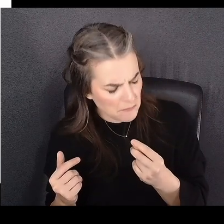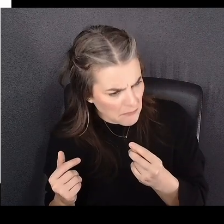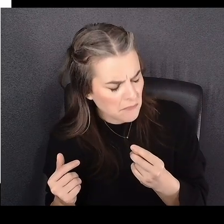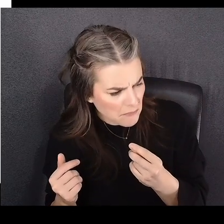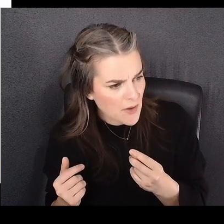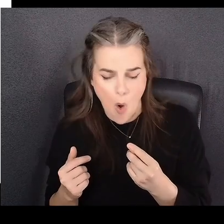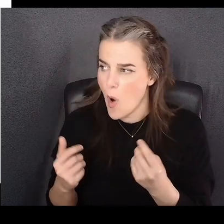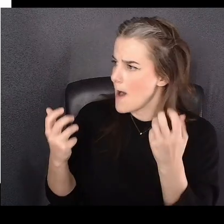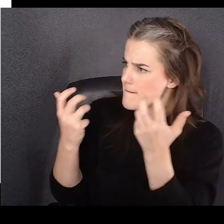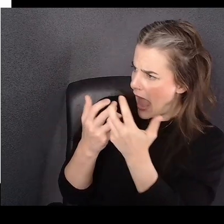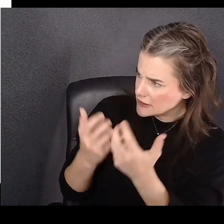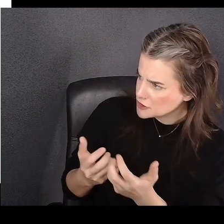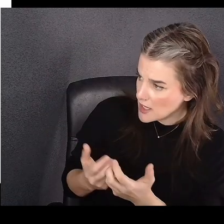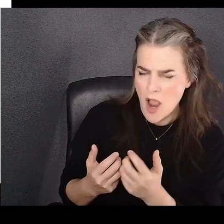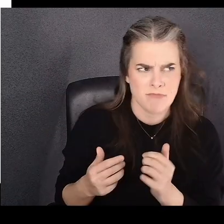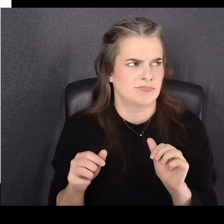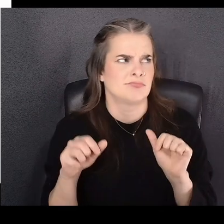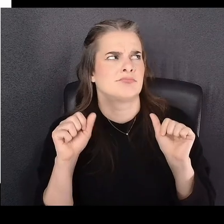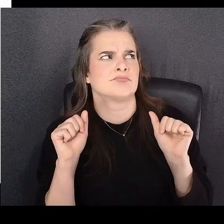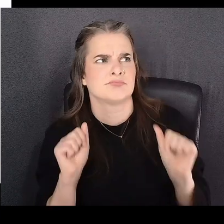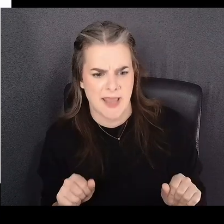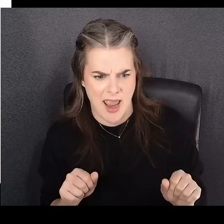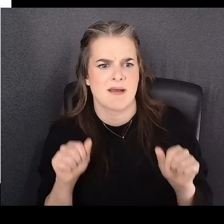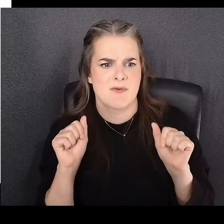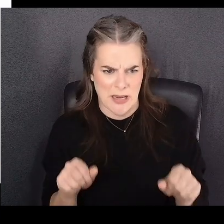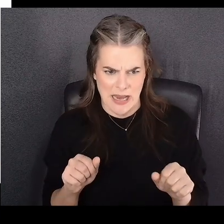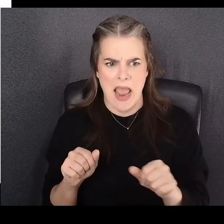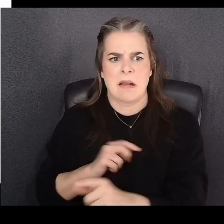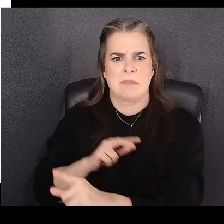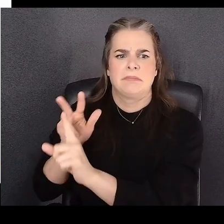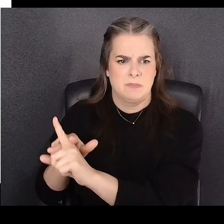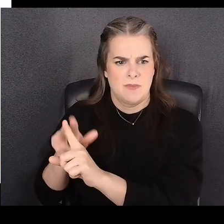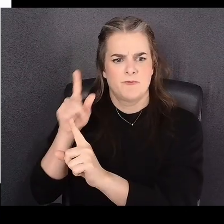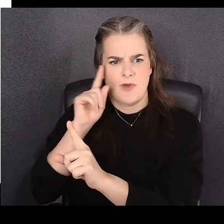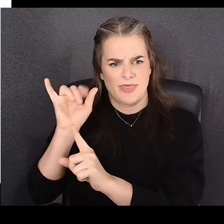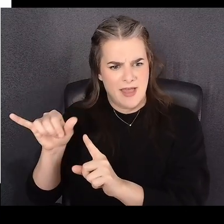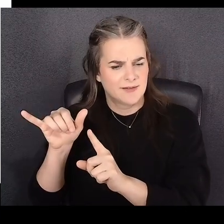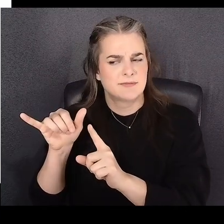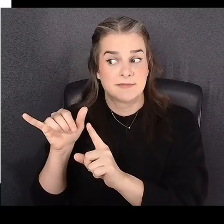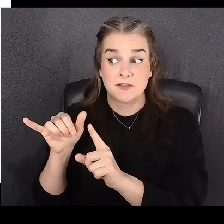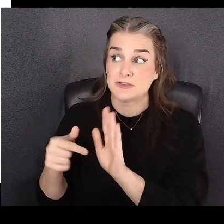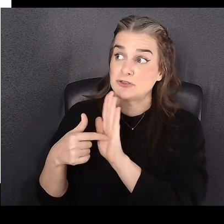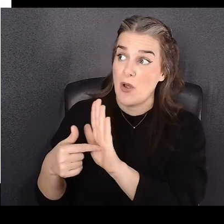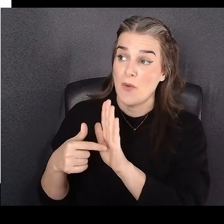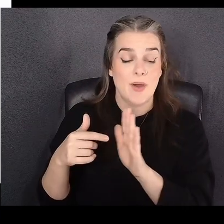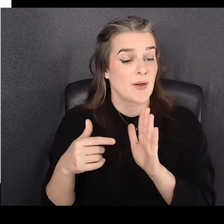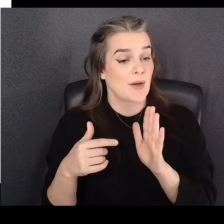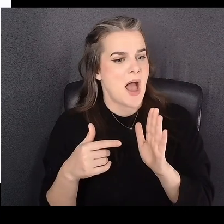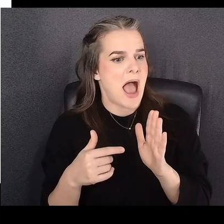And we can really make a case for that because there's the need there. And then we can see-- here's an extra 10 minutes of just sharing